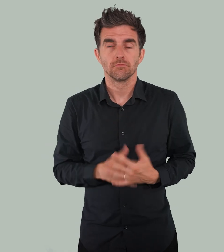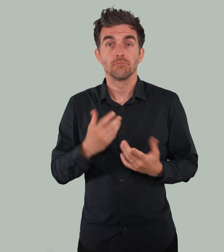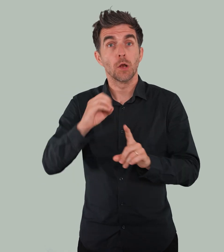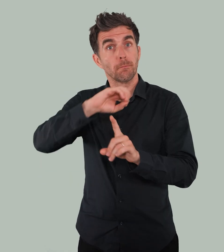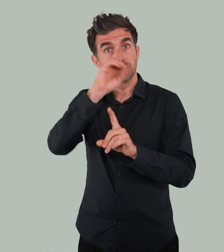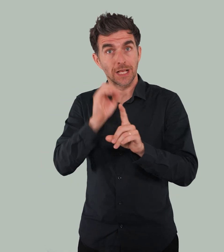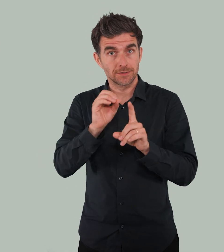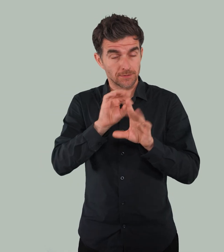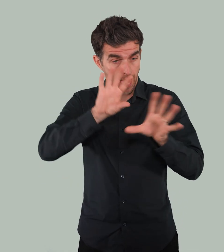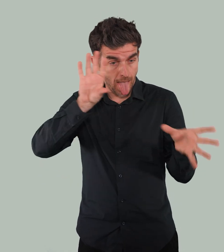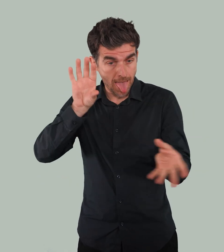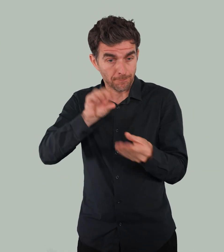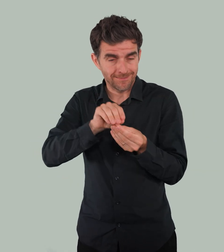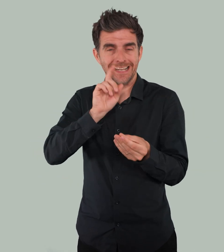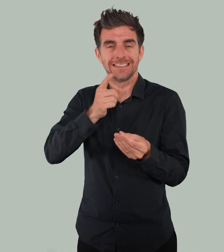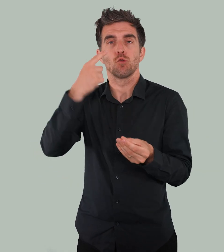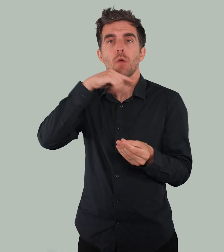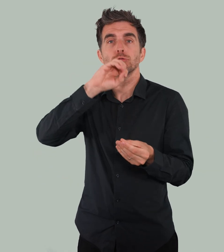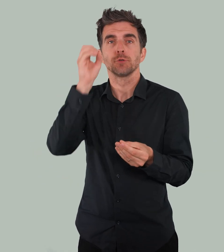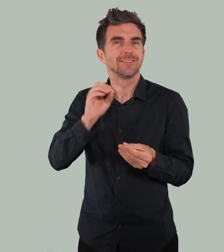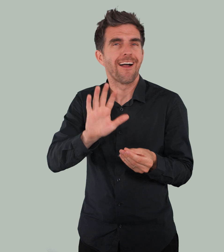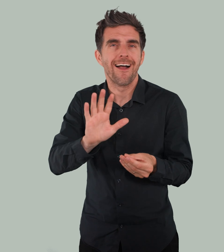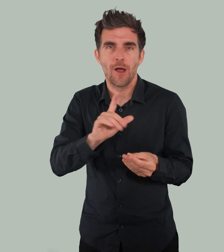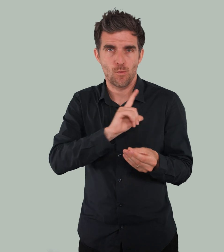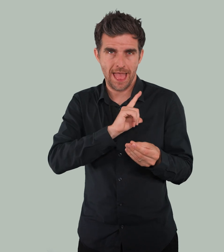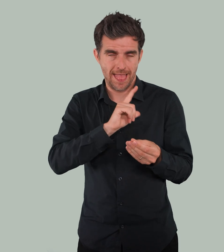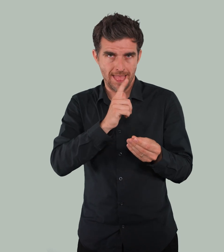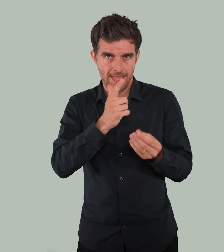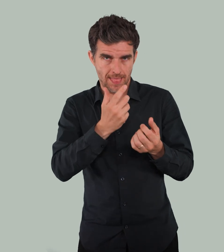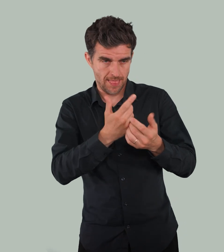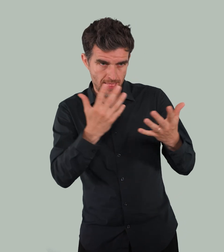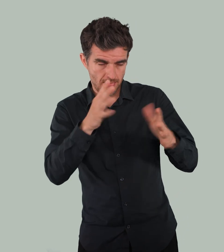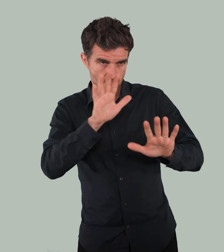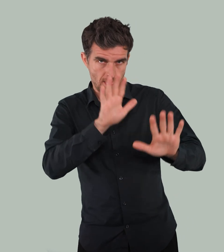Percentages do not total 100% and volumes are presented as a range